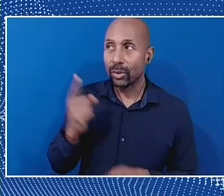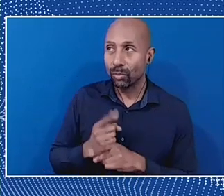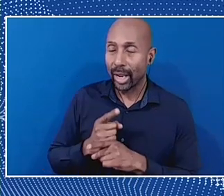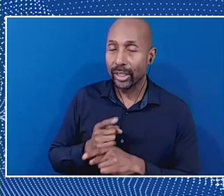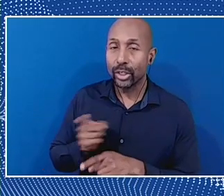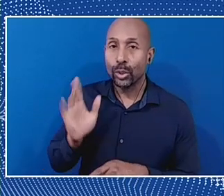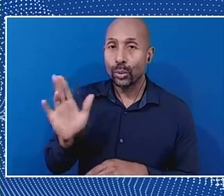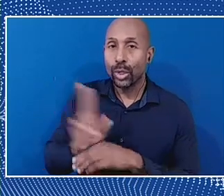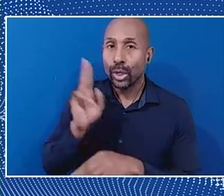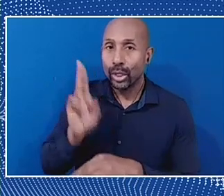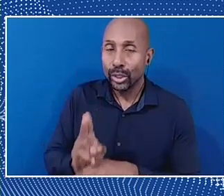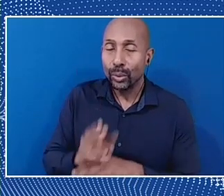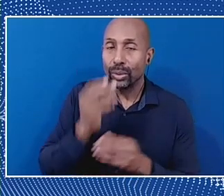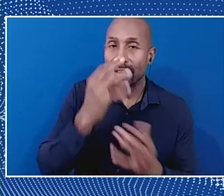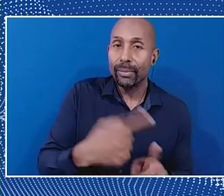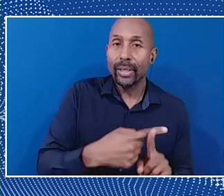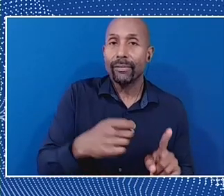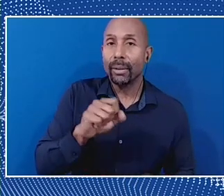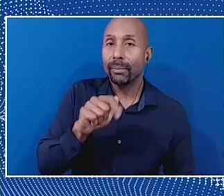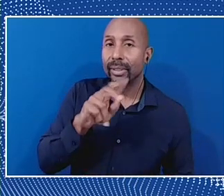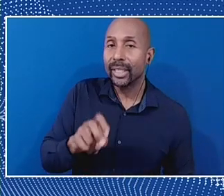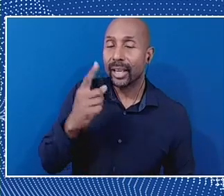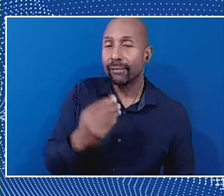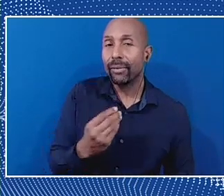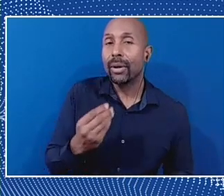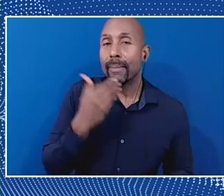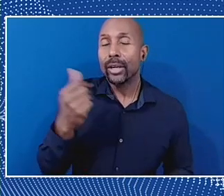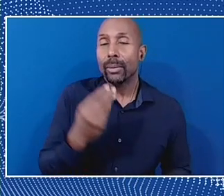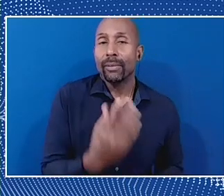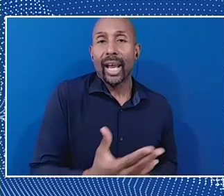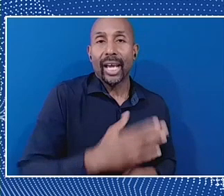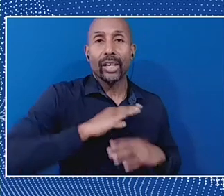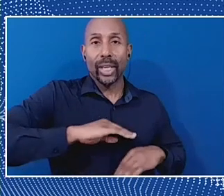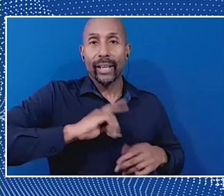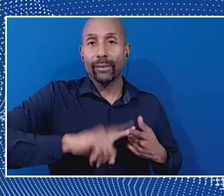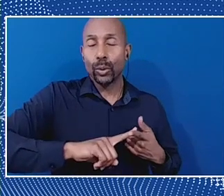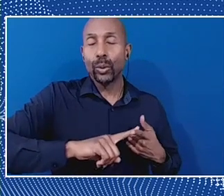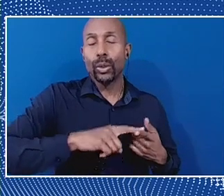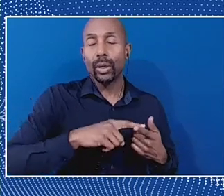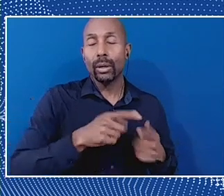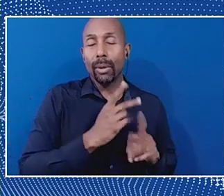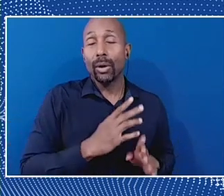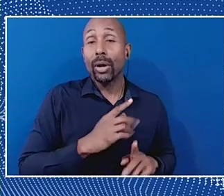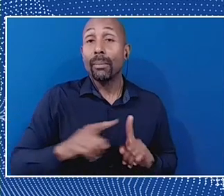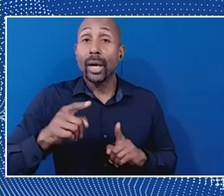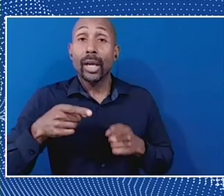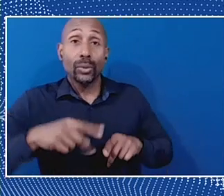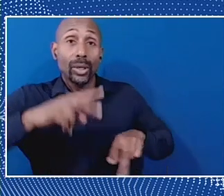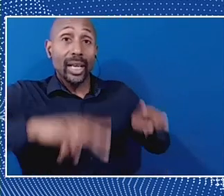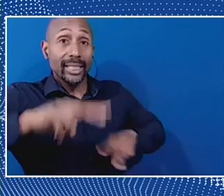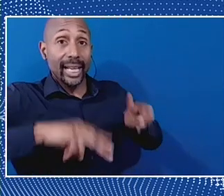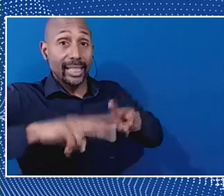from SAVE to better provide relief to borrowers. But in assessing if a borrower has hardship, you will look at this.